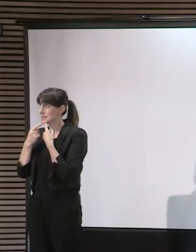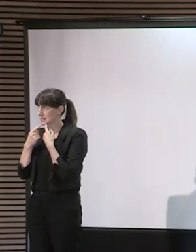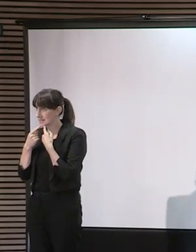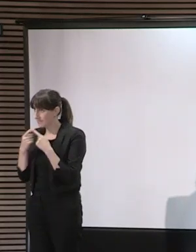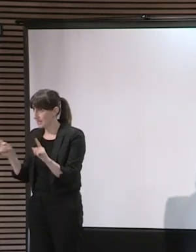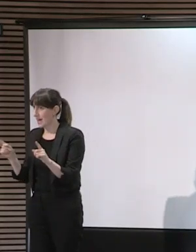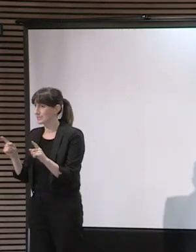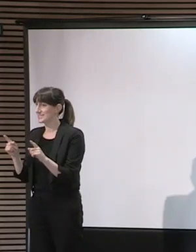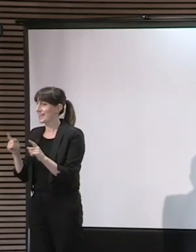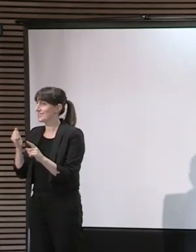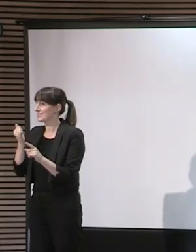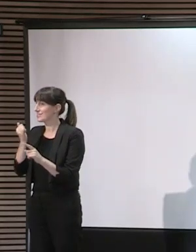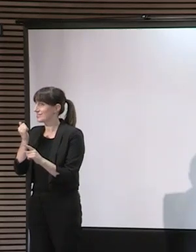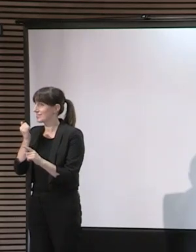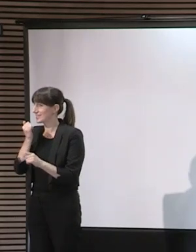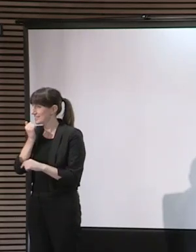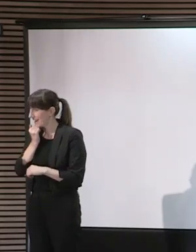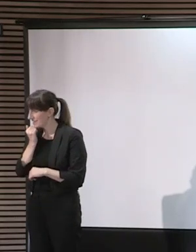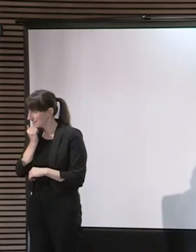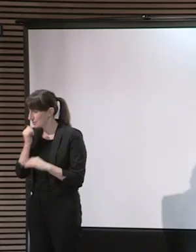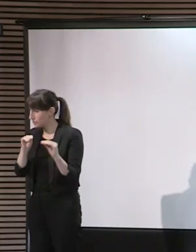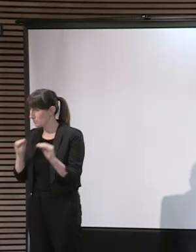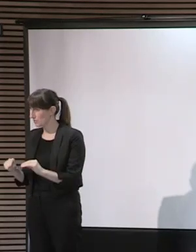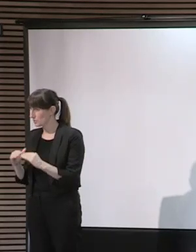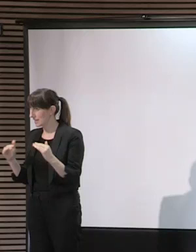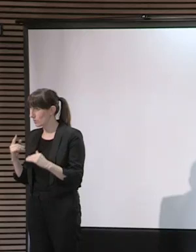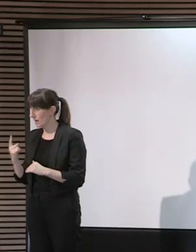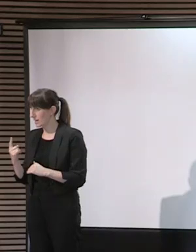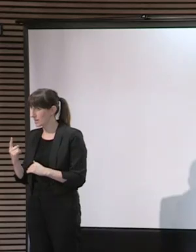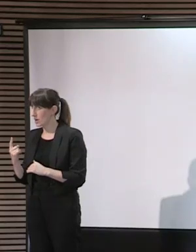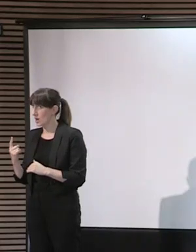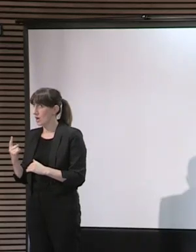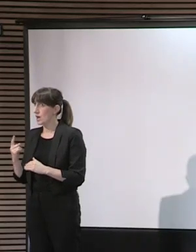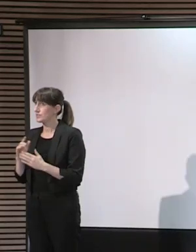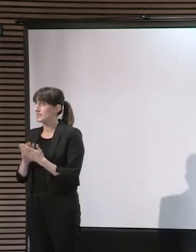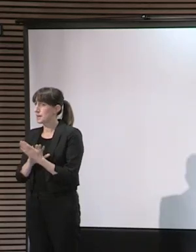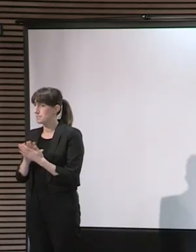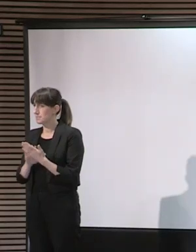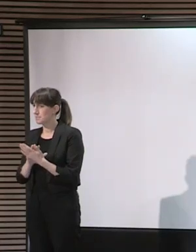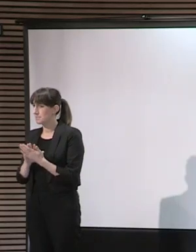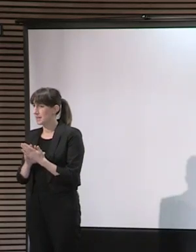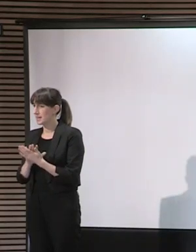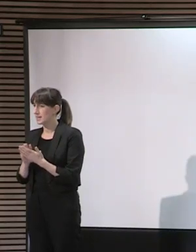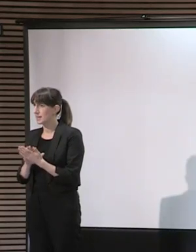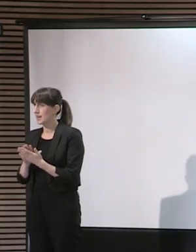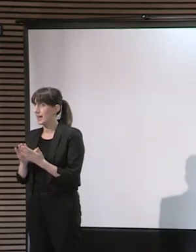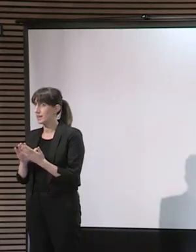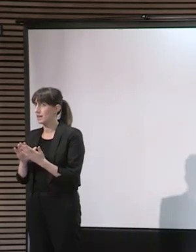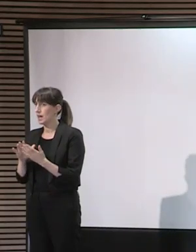provided a date for moving to Level 1 by June 22? So, on